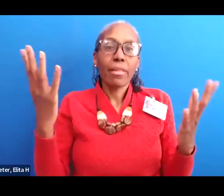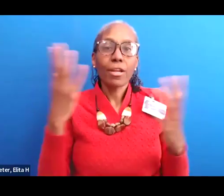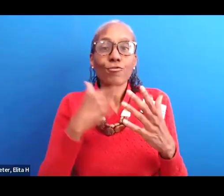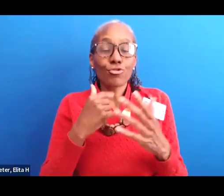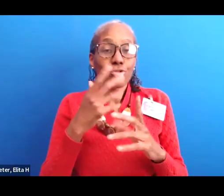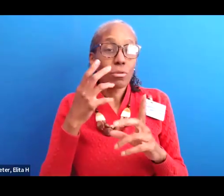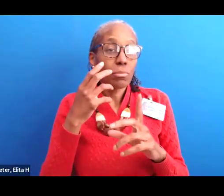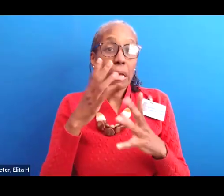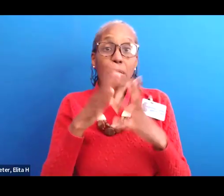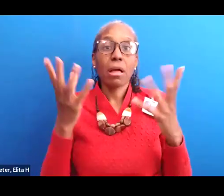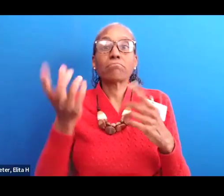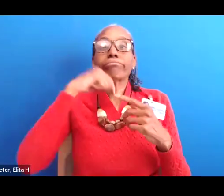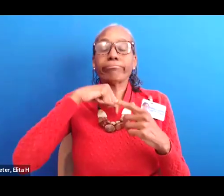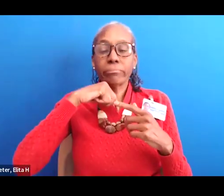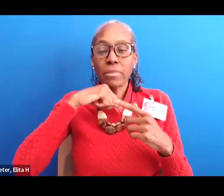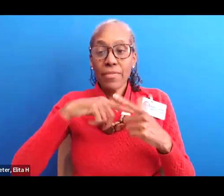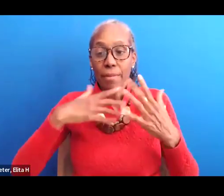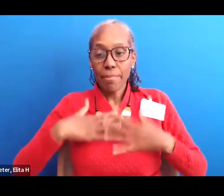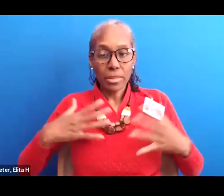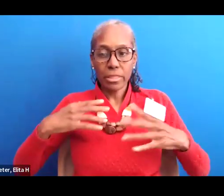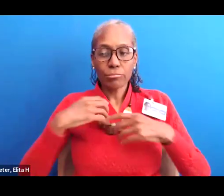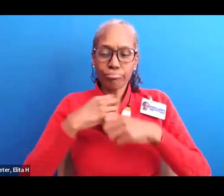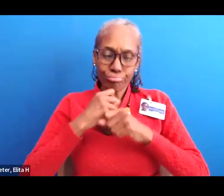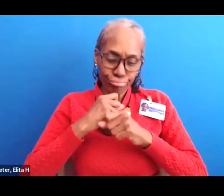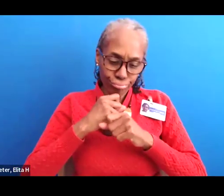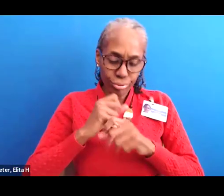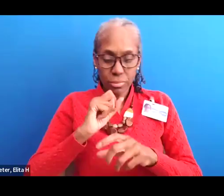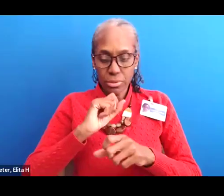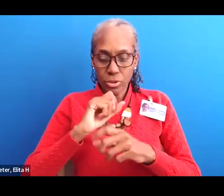that you're not challenging your body with digesting all the sugar all the time.